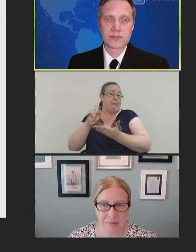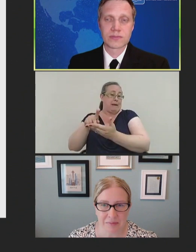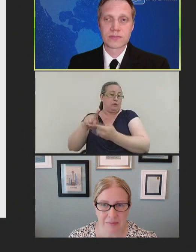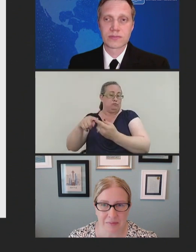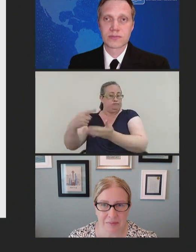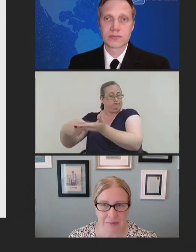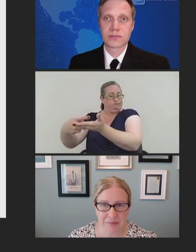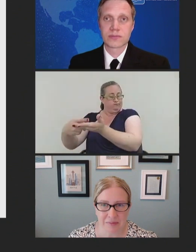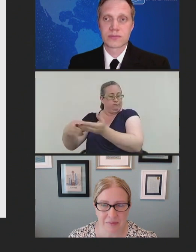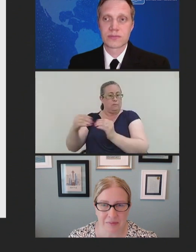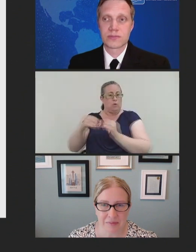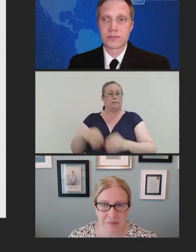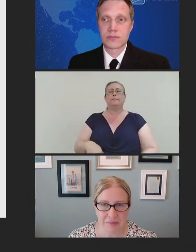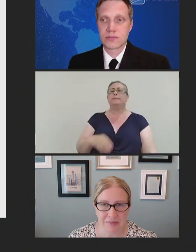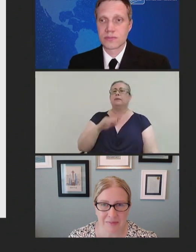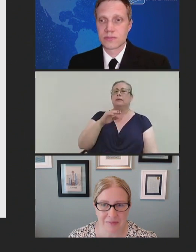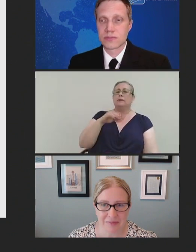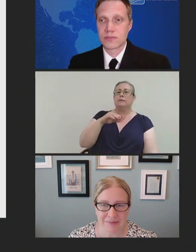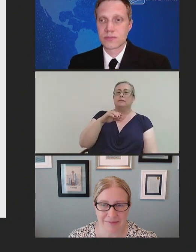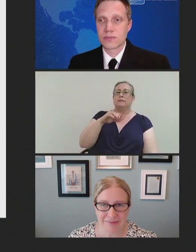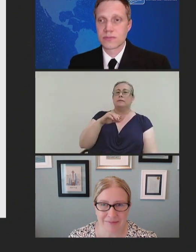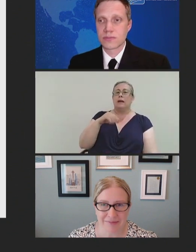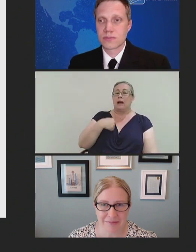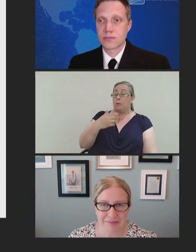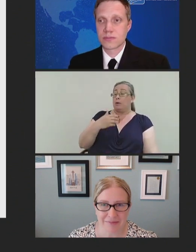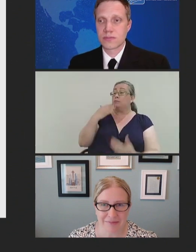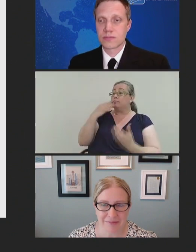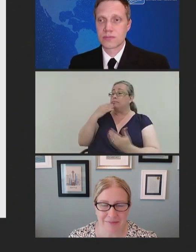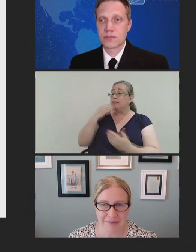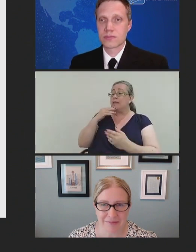Robert Hopkins: Great. Well, I want to thank all the members of this panel. I'm going to take